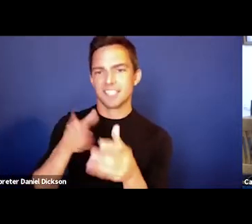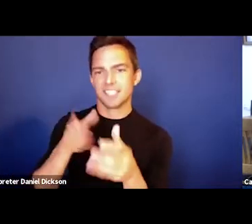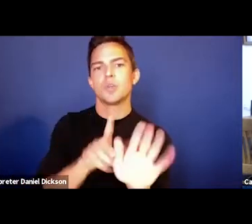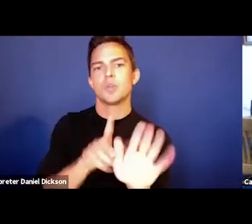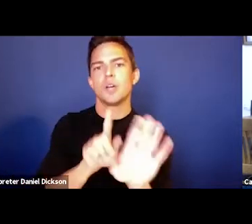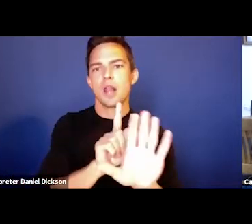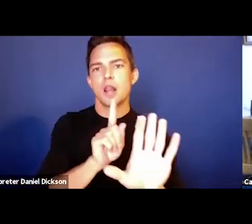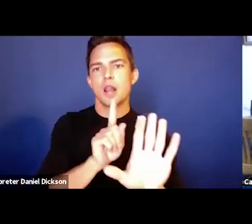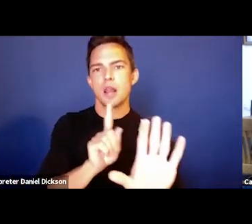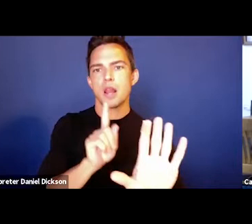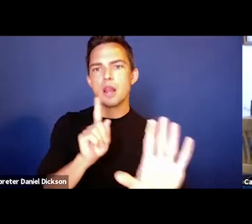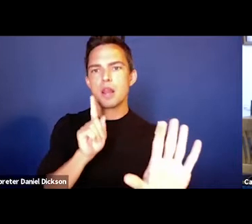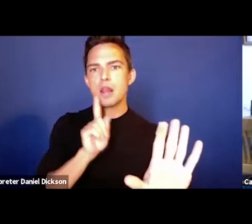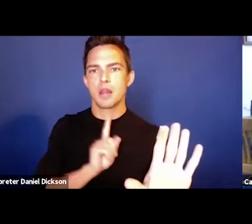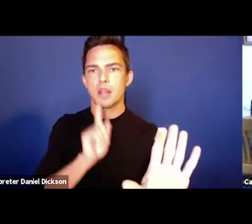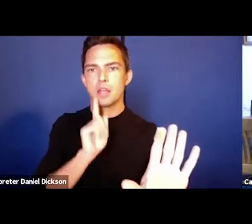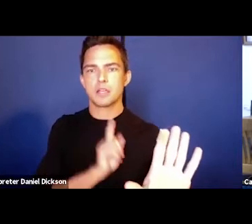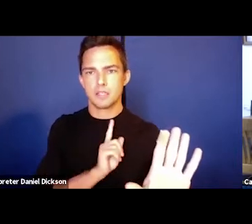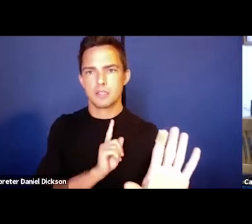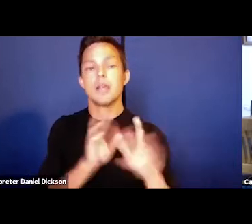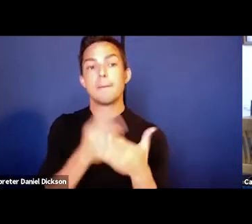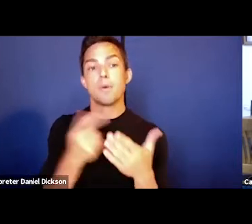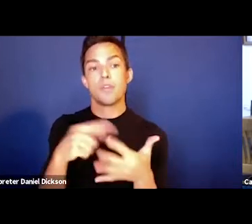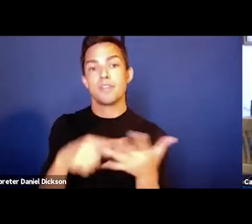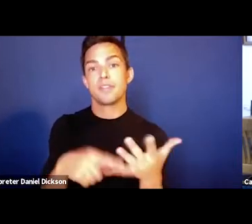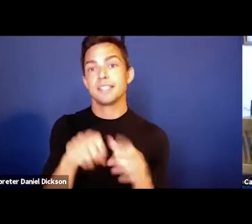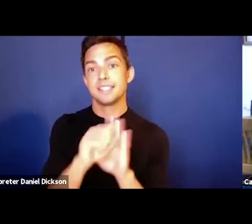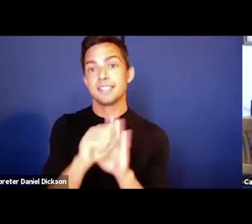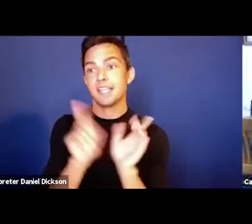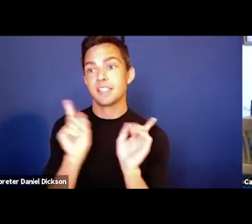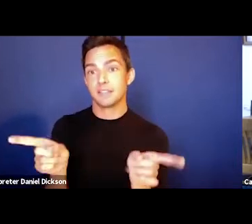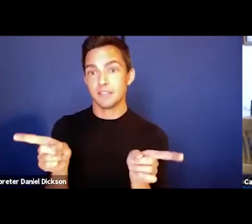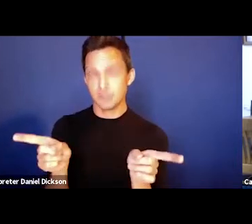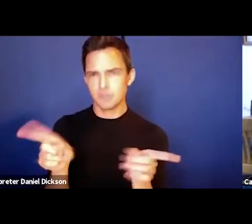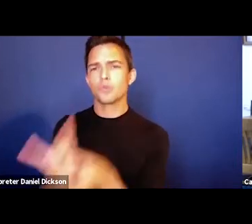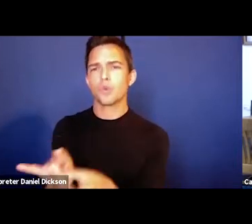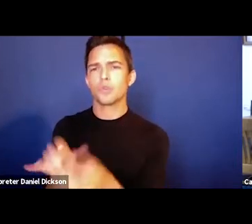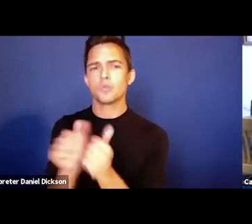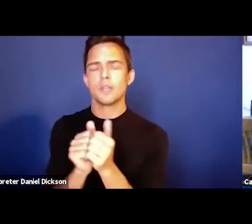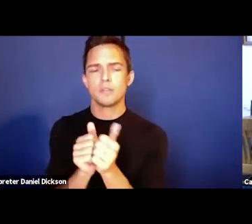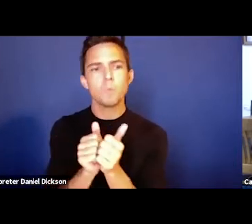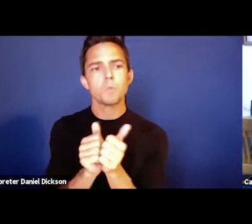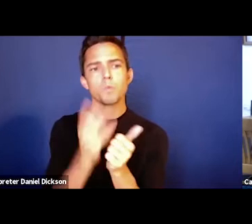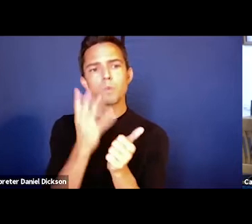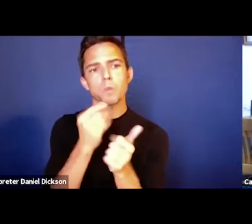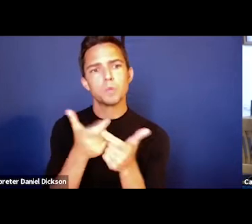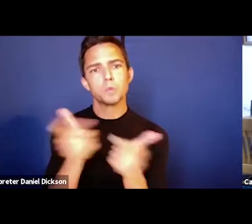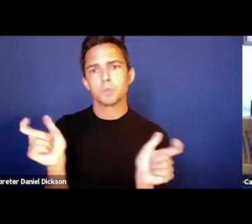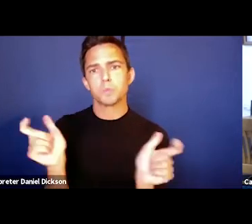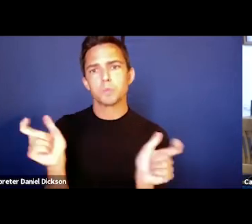and both of these states are associated with some pretty significant decreases in physical